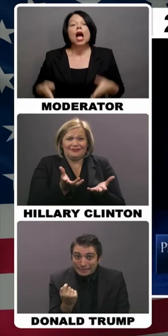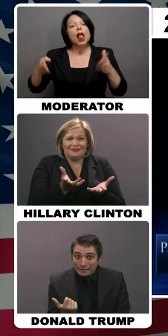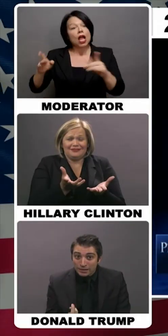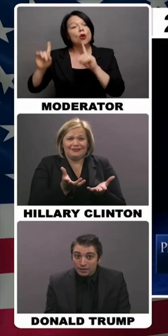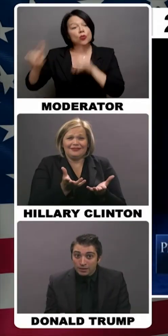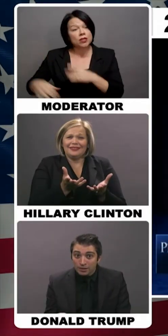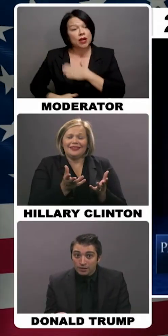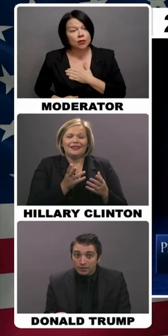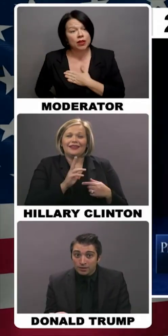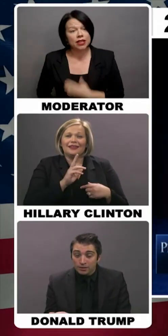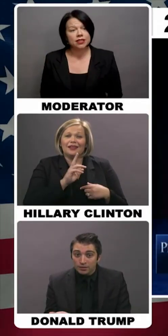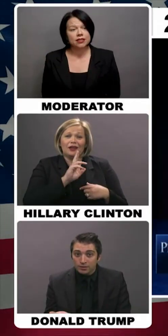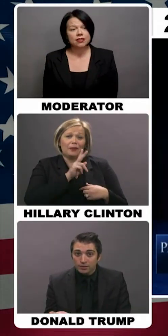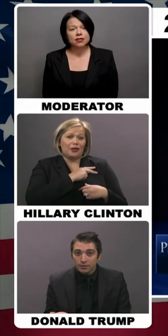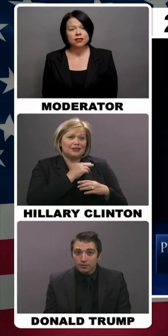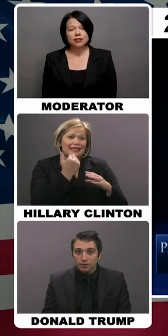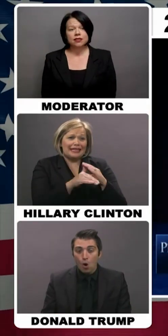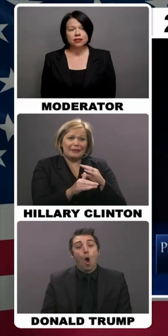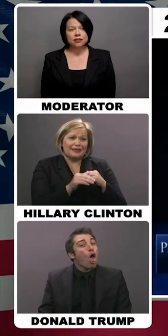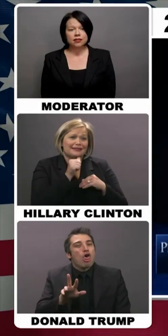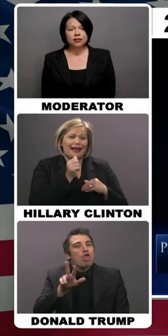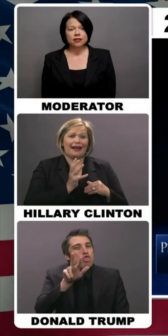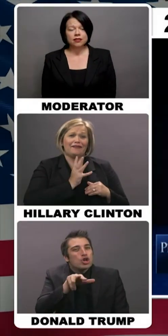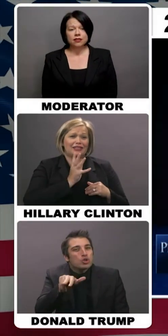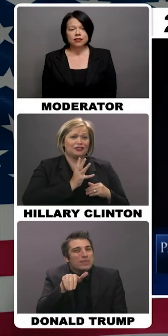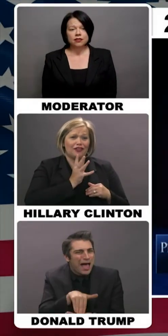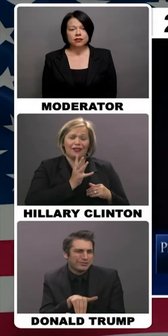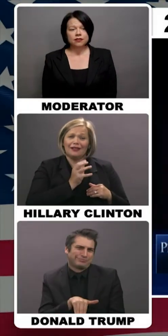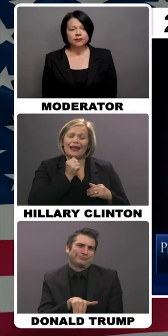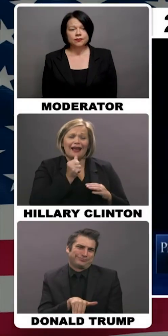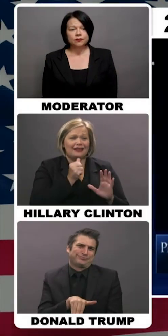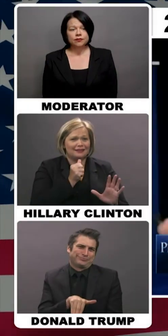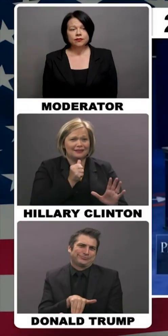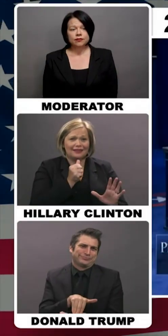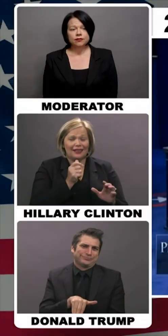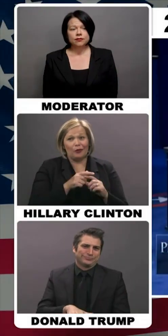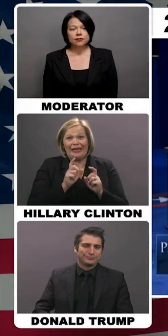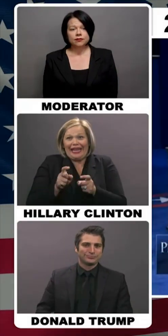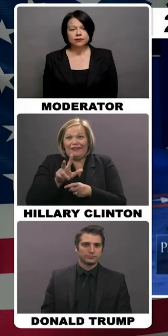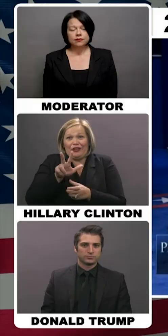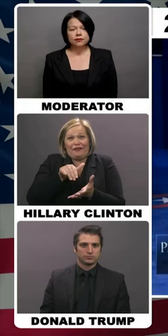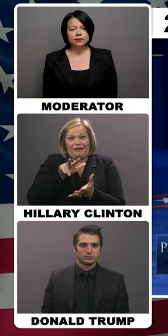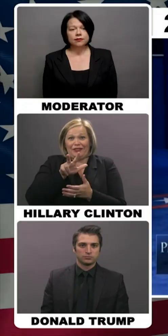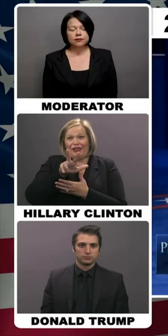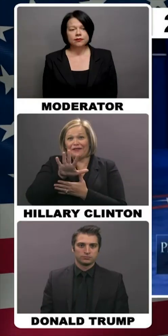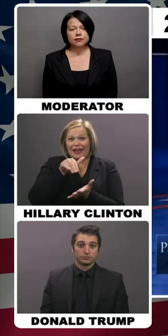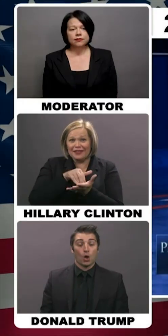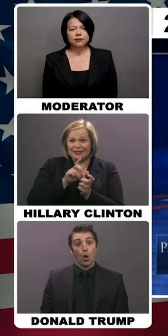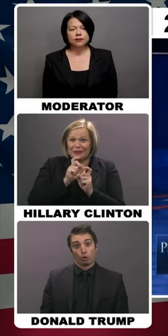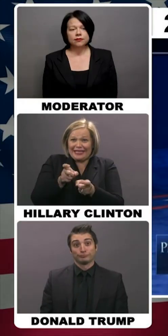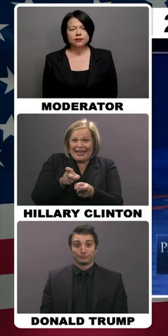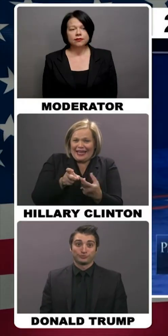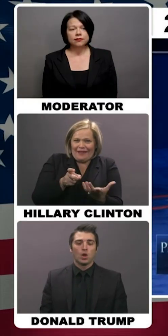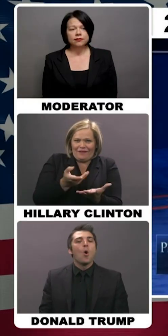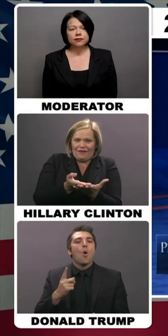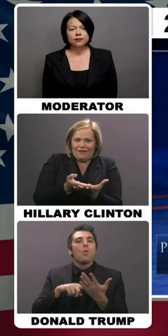Personal emails not Official. Oh, 33,000. Yeah. Well, we turned over 35,000, so Oh yeah, it Was. What about the Other 15,000? Allow